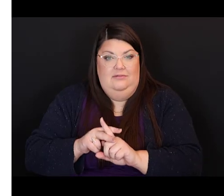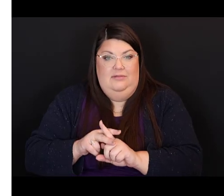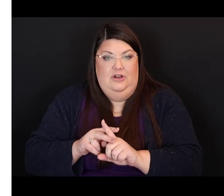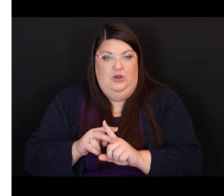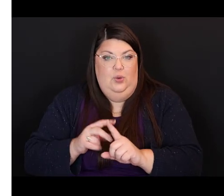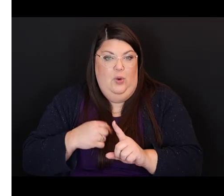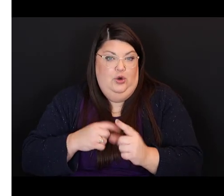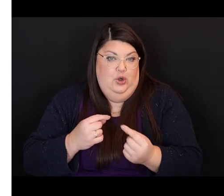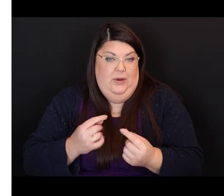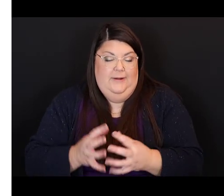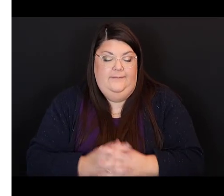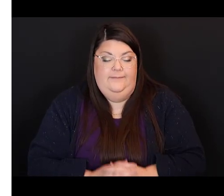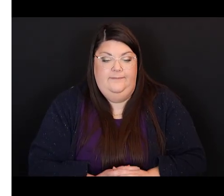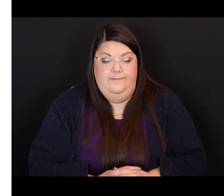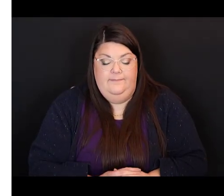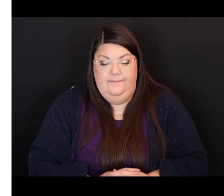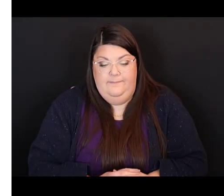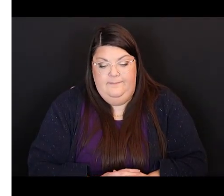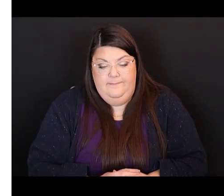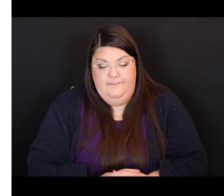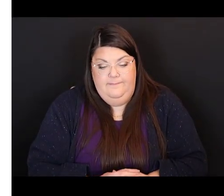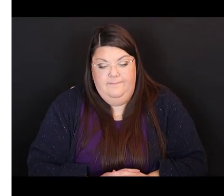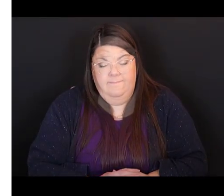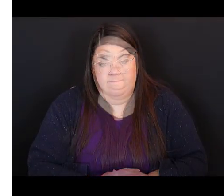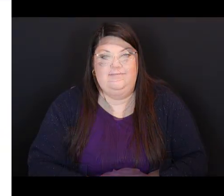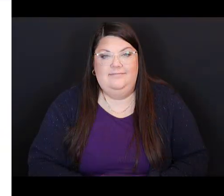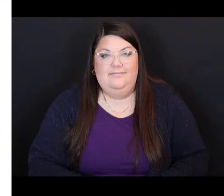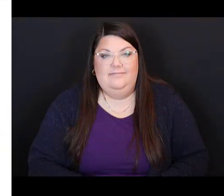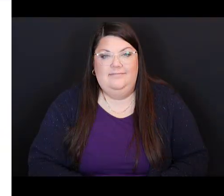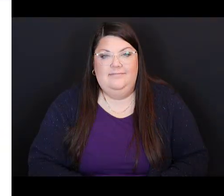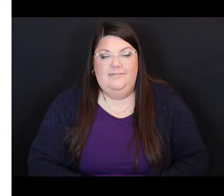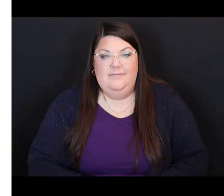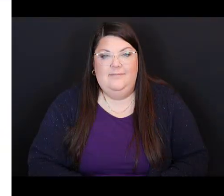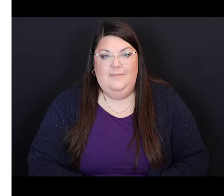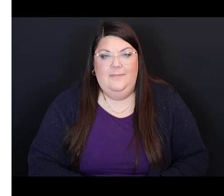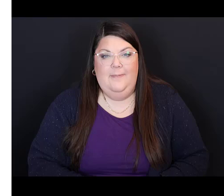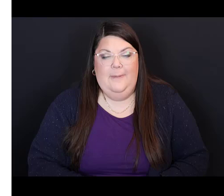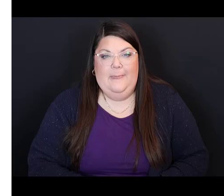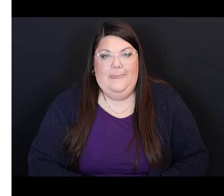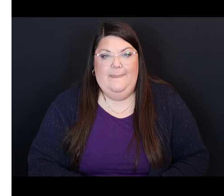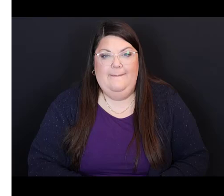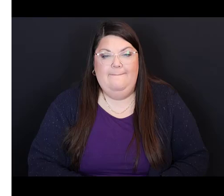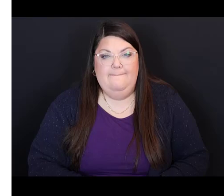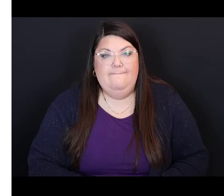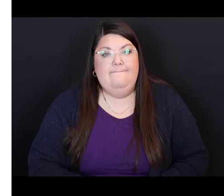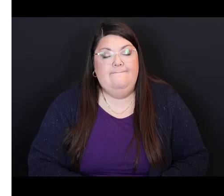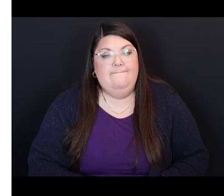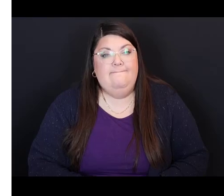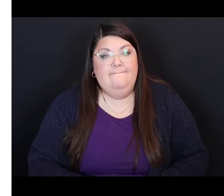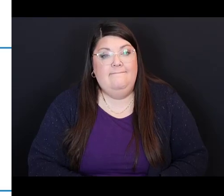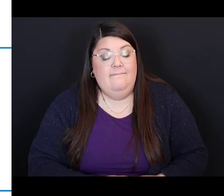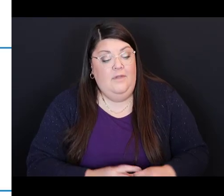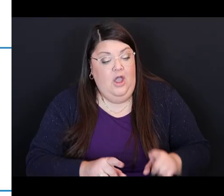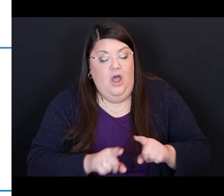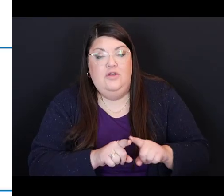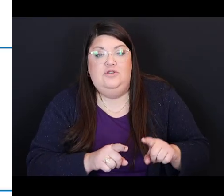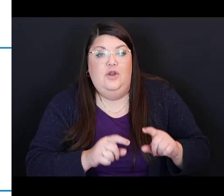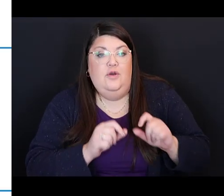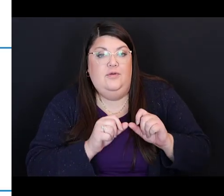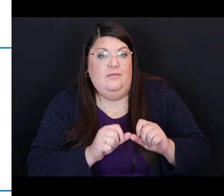to what we're doing in today's VR workplace. We also maintain other resources. We maintain a